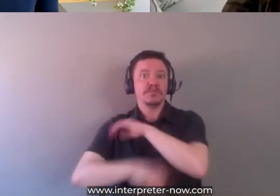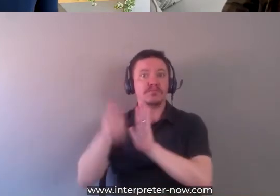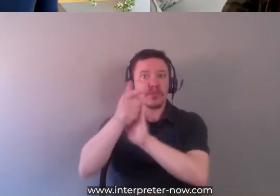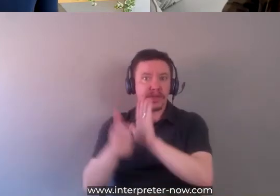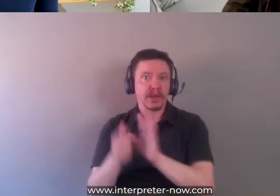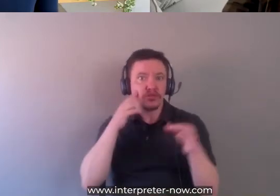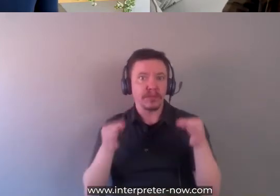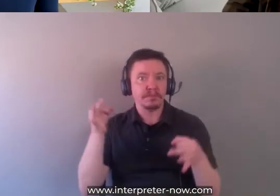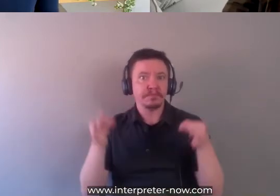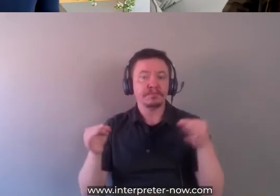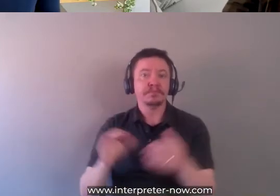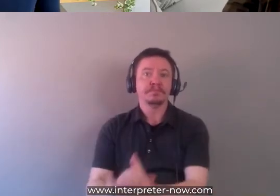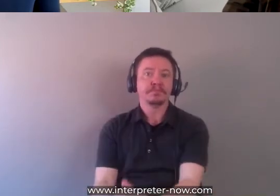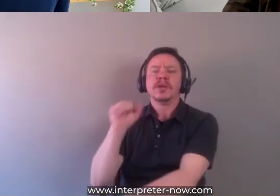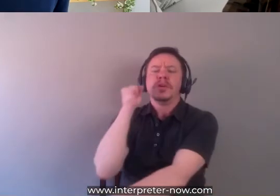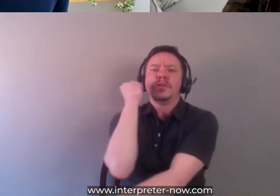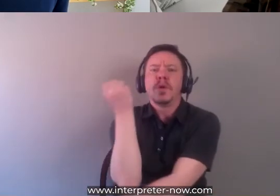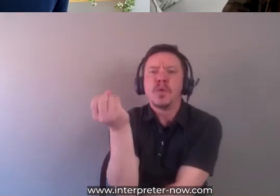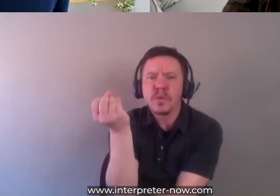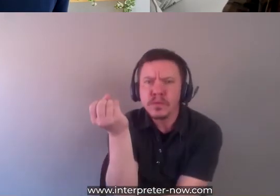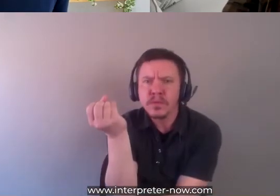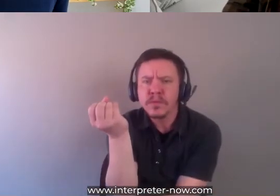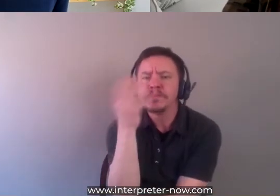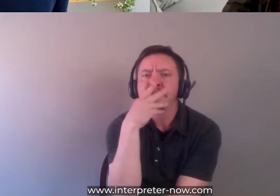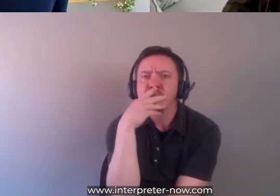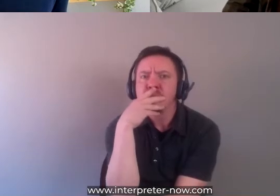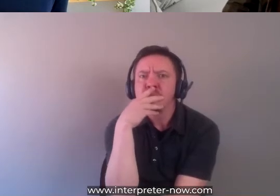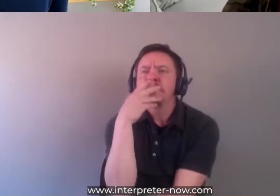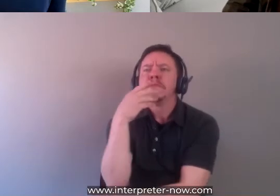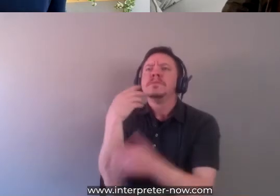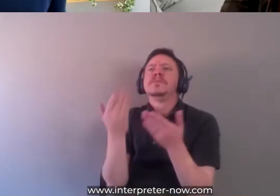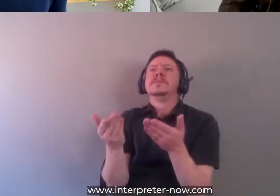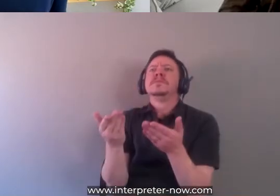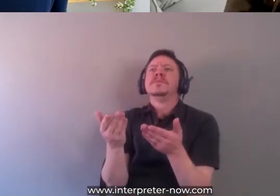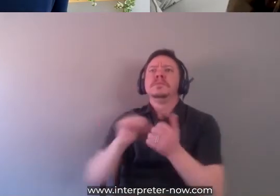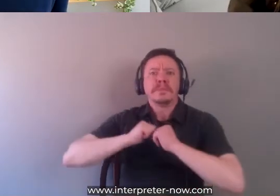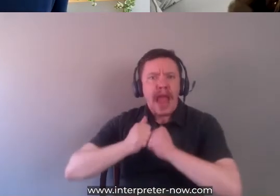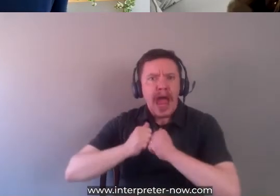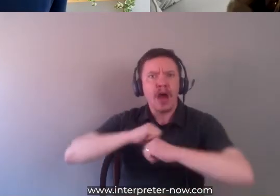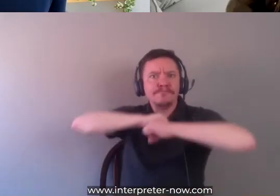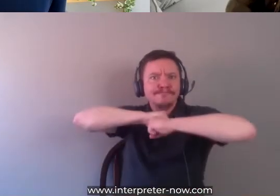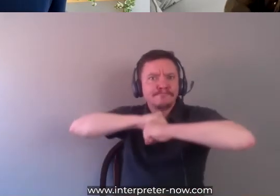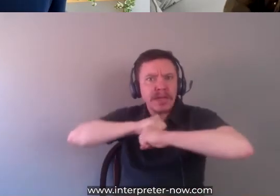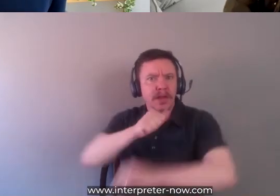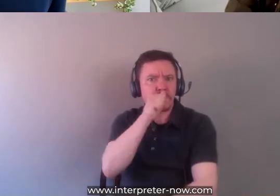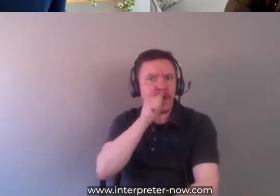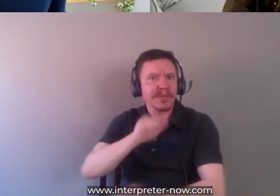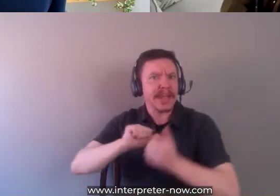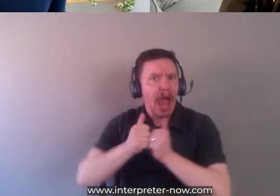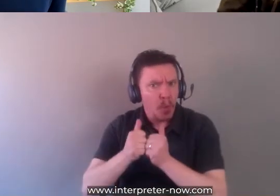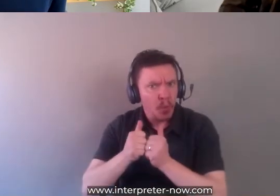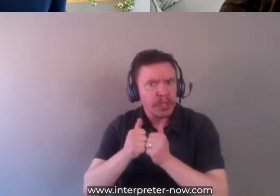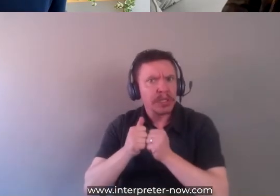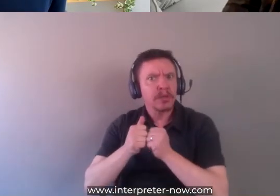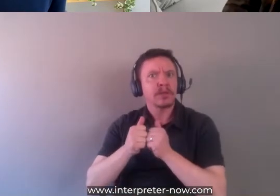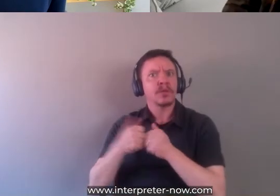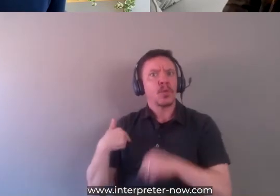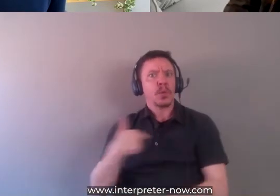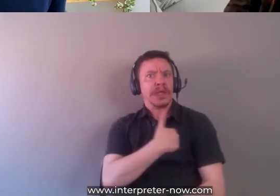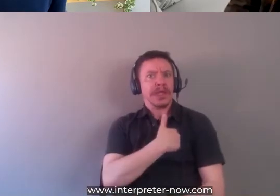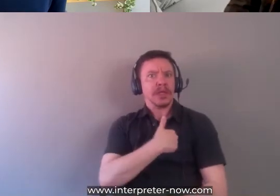Are there any ways that we can protect that privacy, protect our rights; the rights